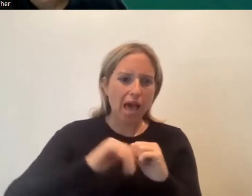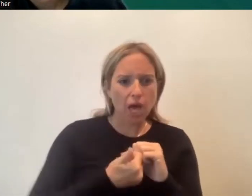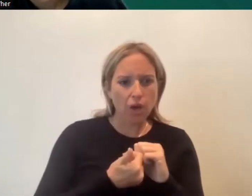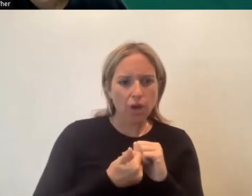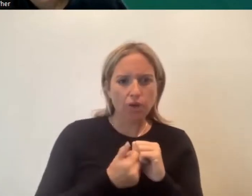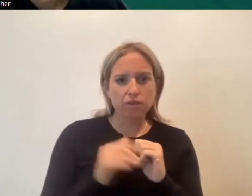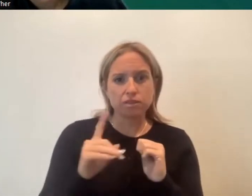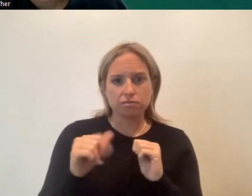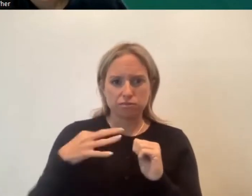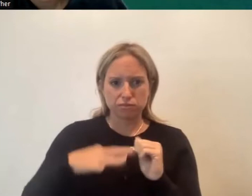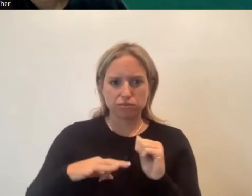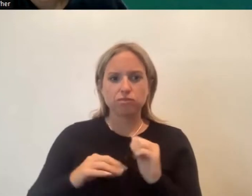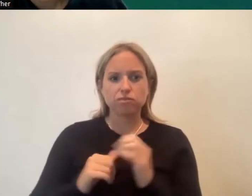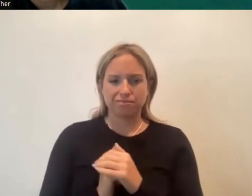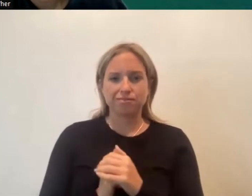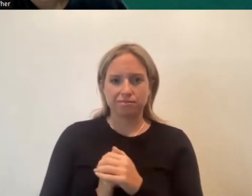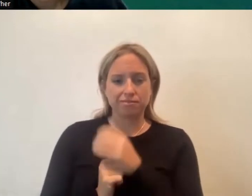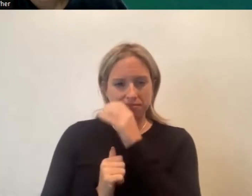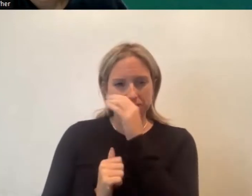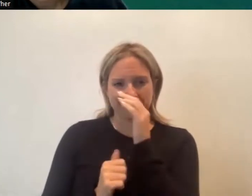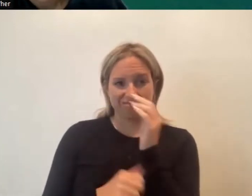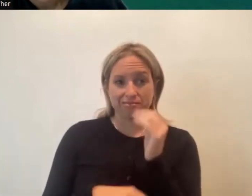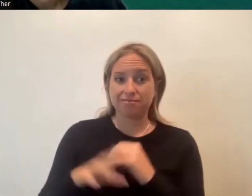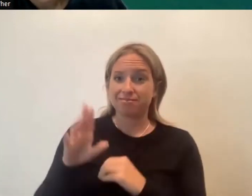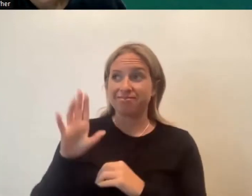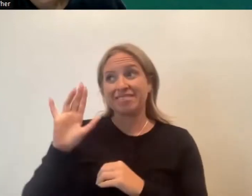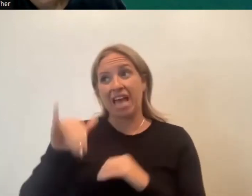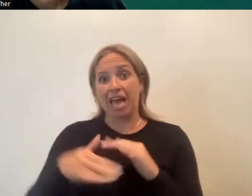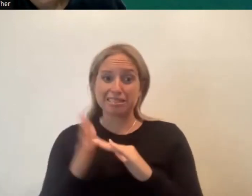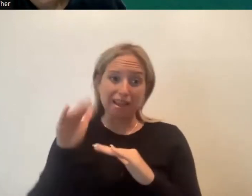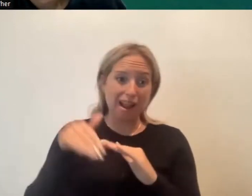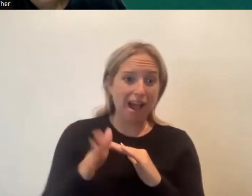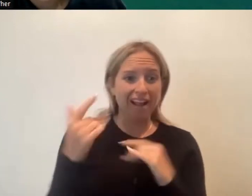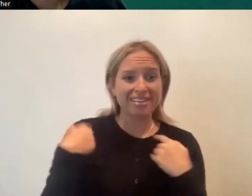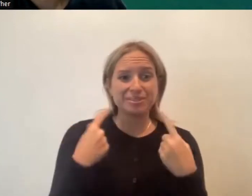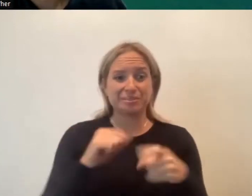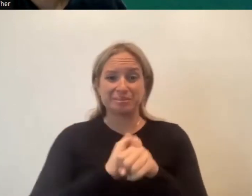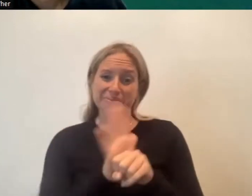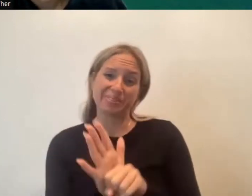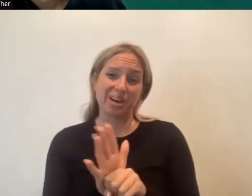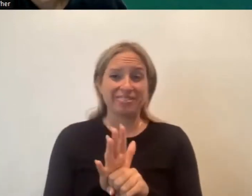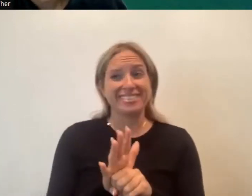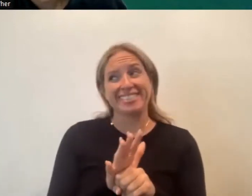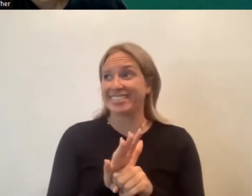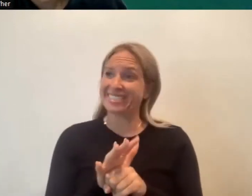Mike: Well, and that's kind of ebbed and flowed since COVID over the past two and a half years.